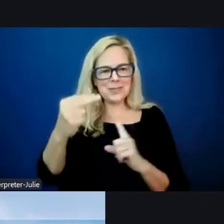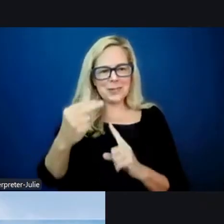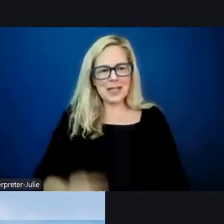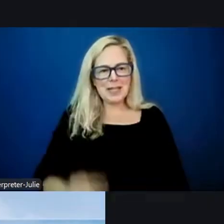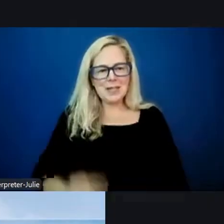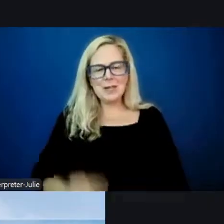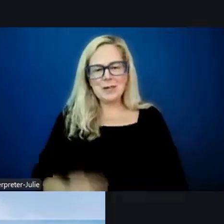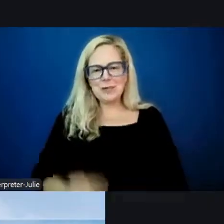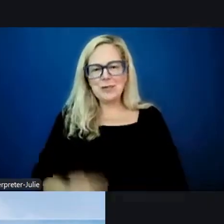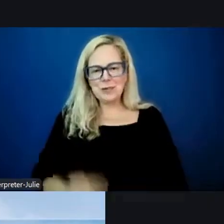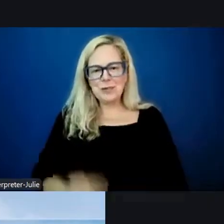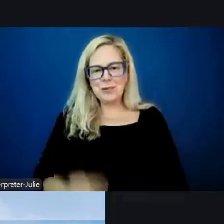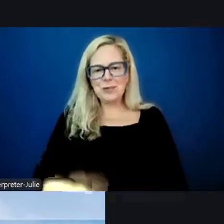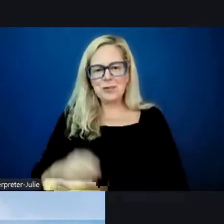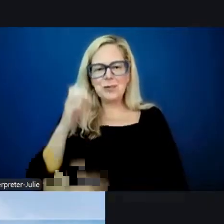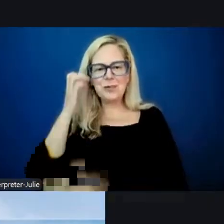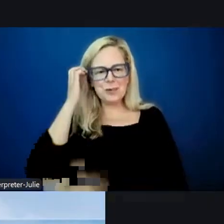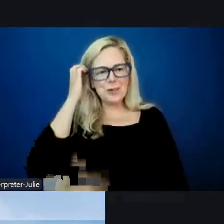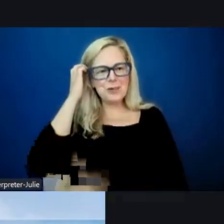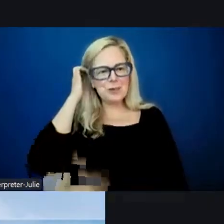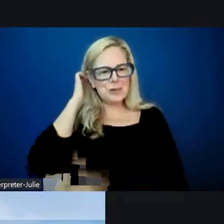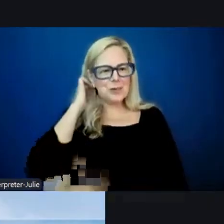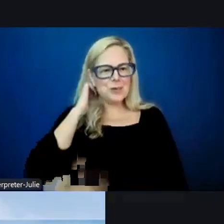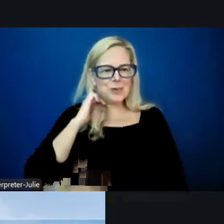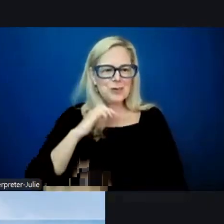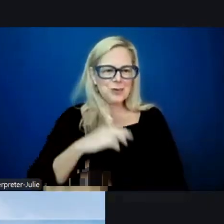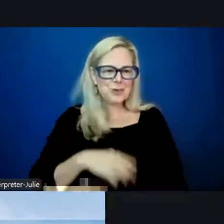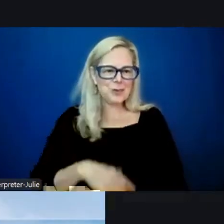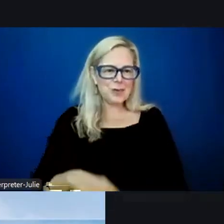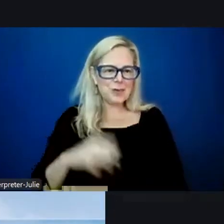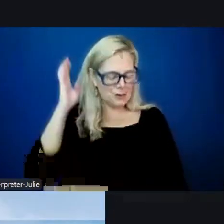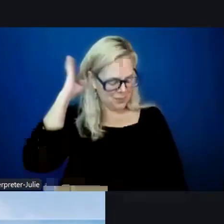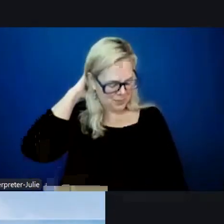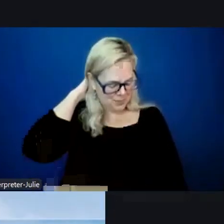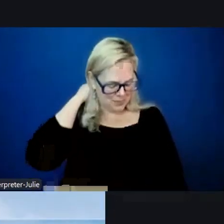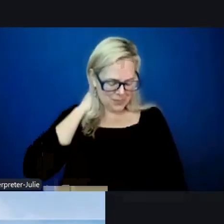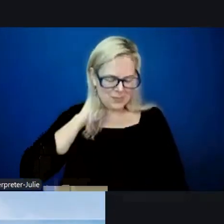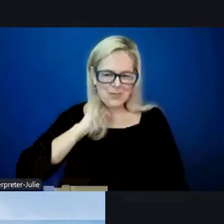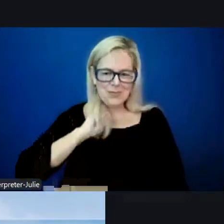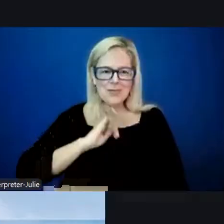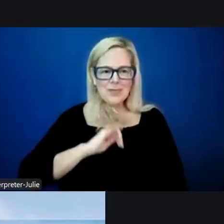And this is Ally. Something that I think about a lot is I like to show up in places that are very